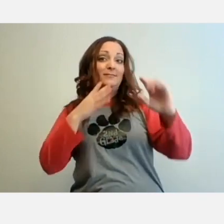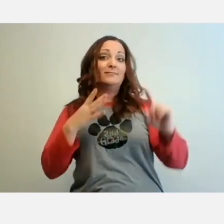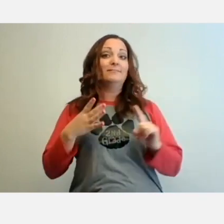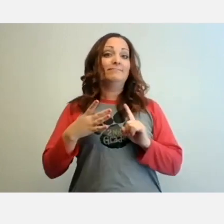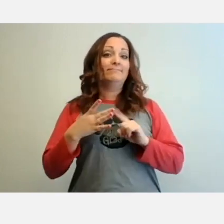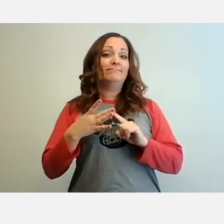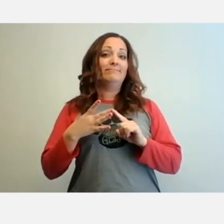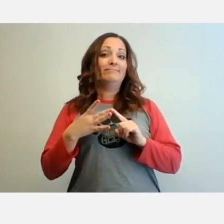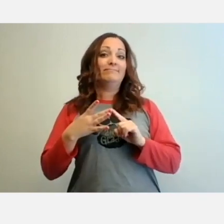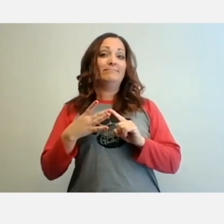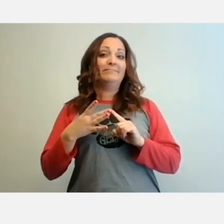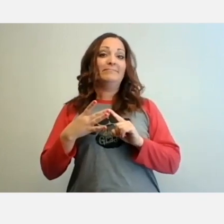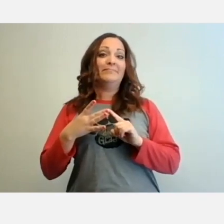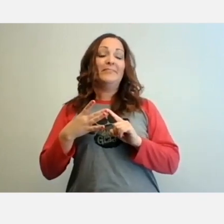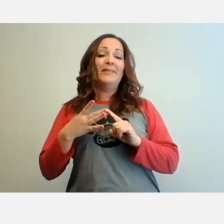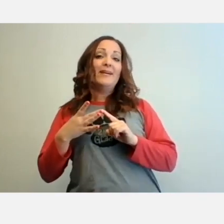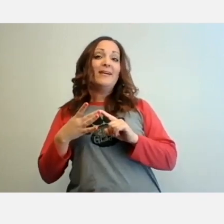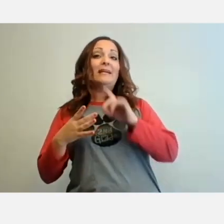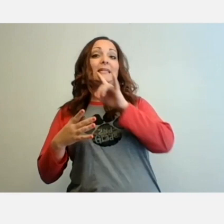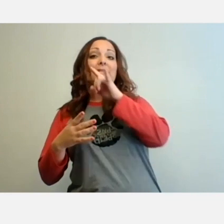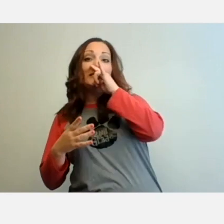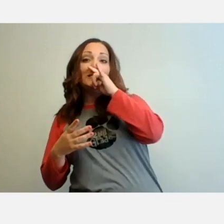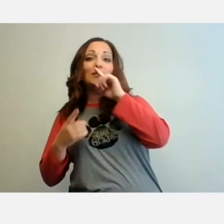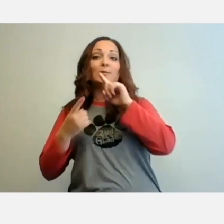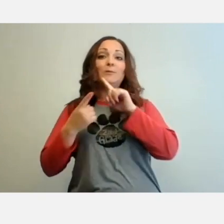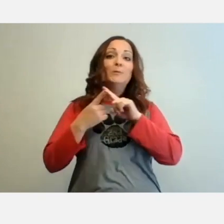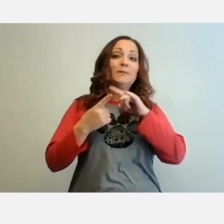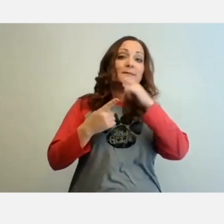The first is parent communication.